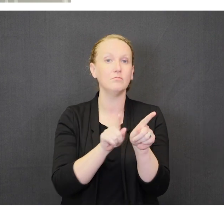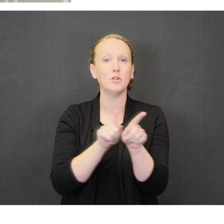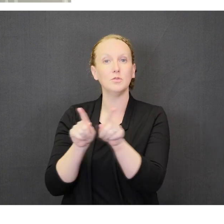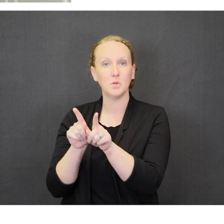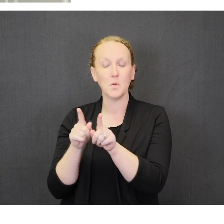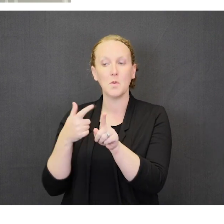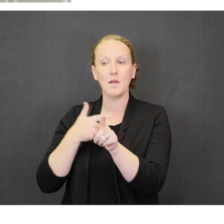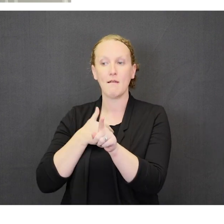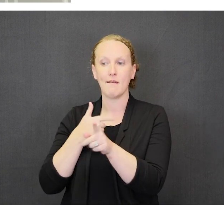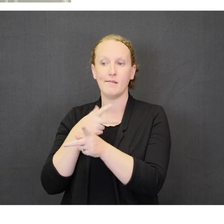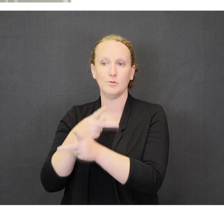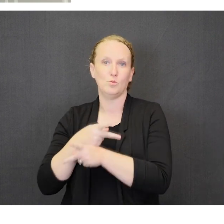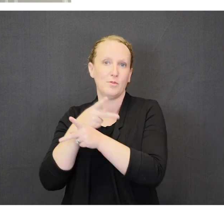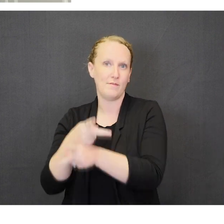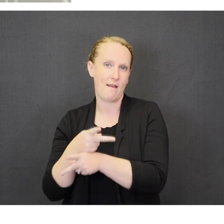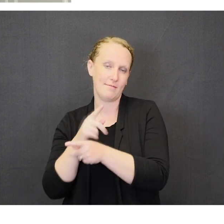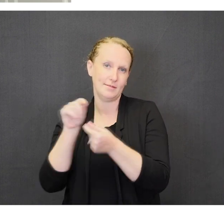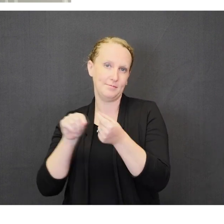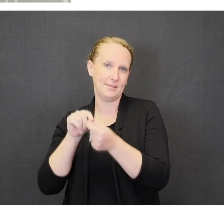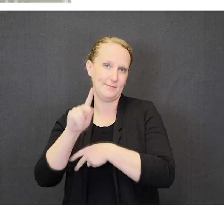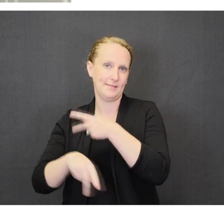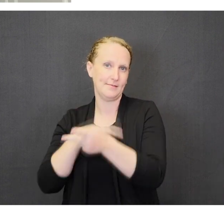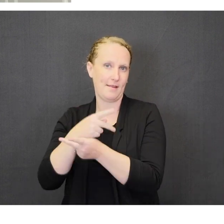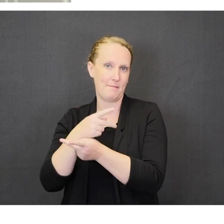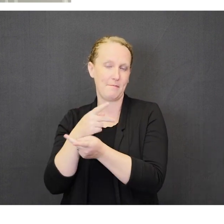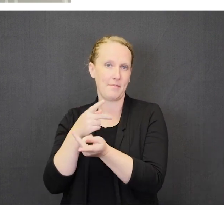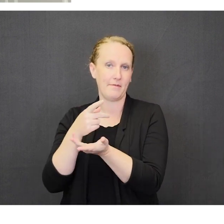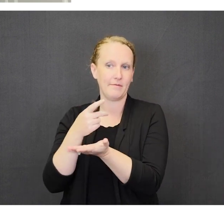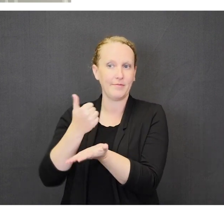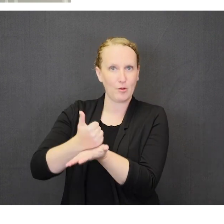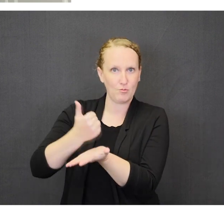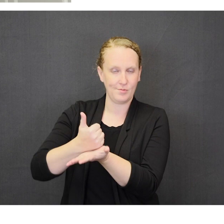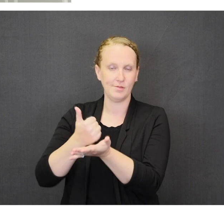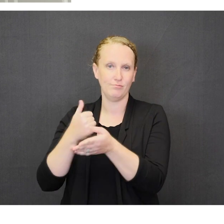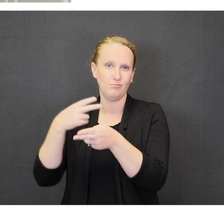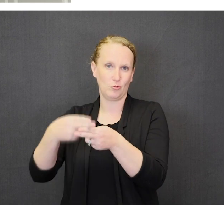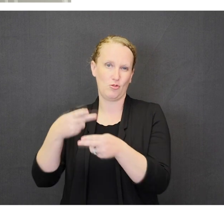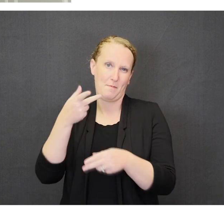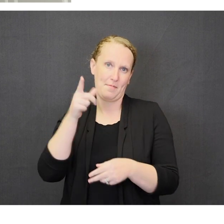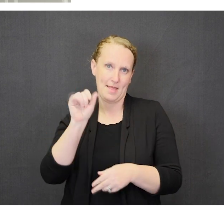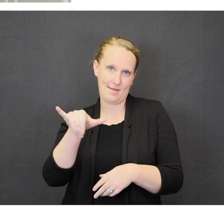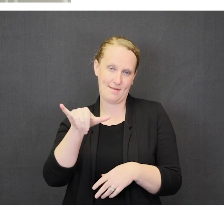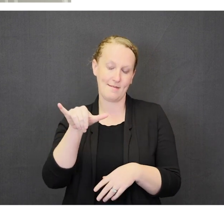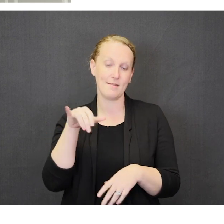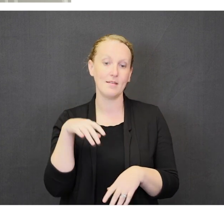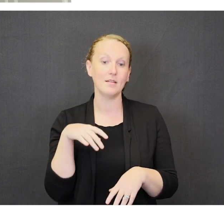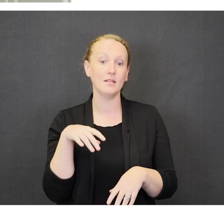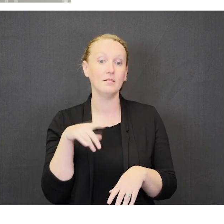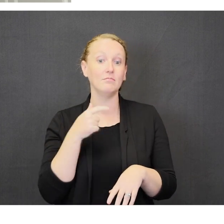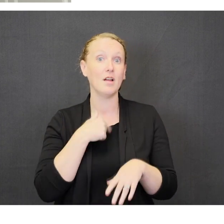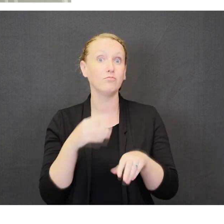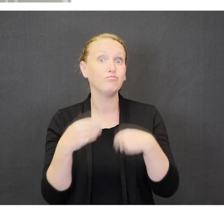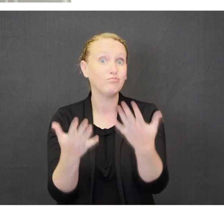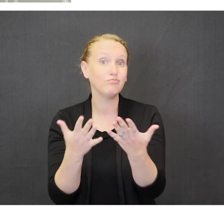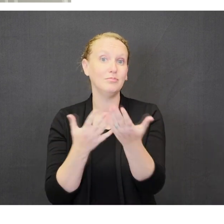therapy supervisor and I wanted to offer a little bit of support being a mom as I